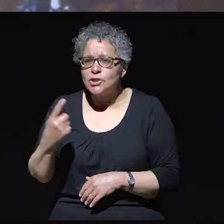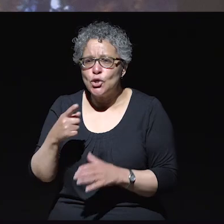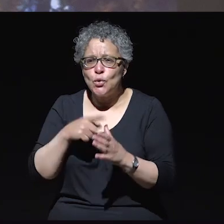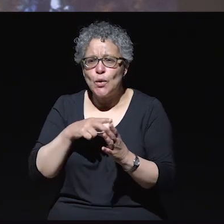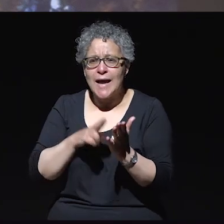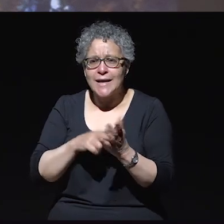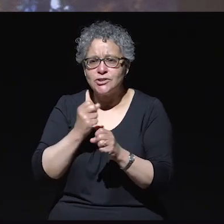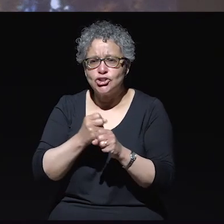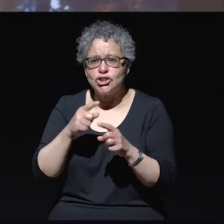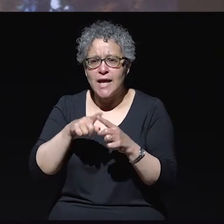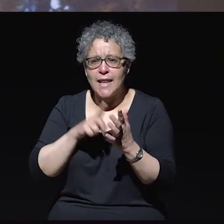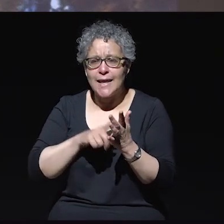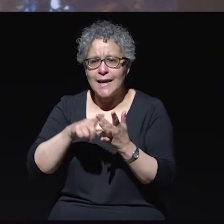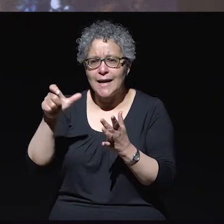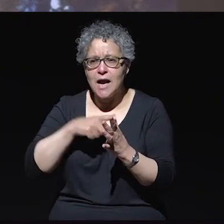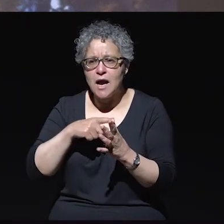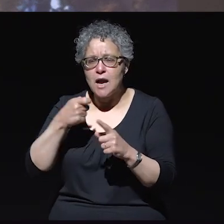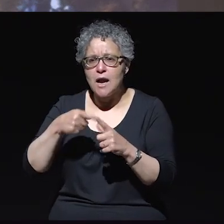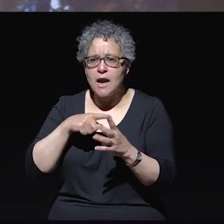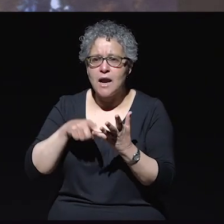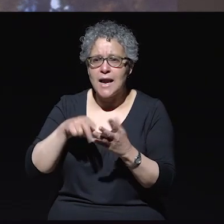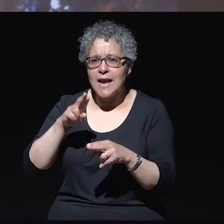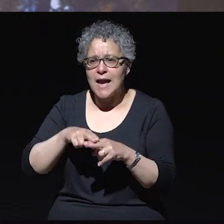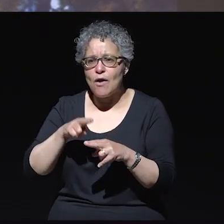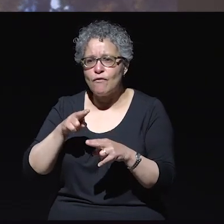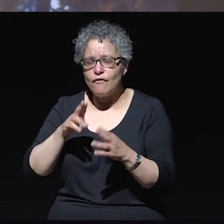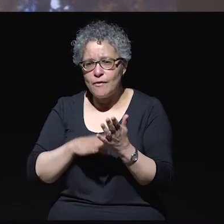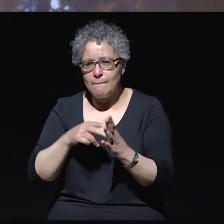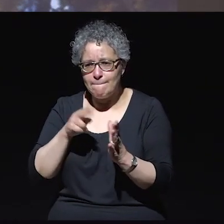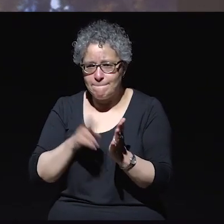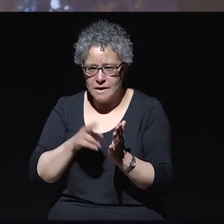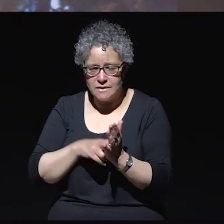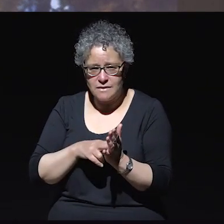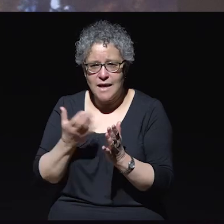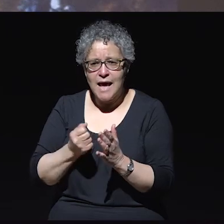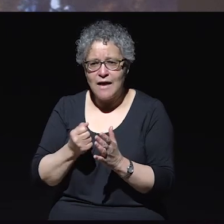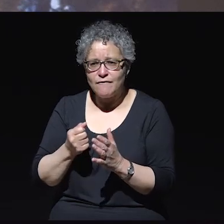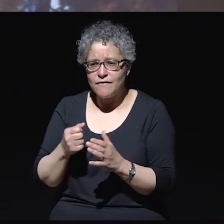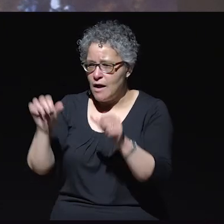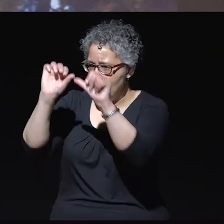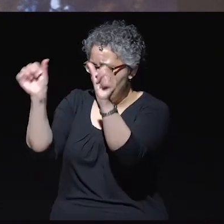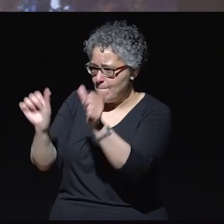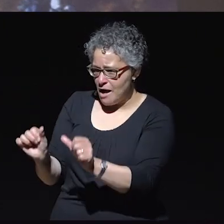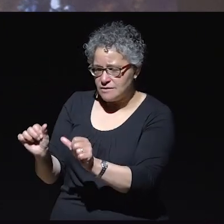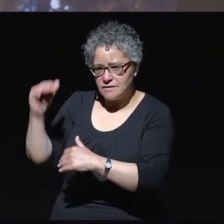Here we have Joshua Reynolds in Van Dyck dress. He has a bust of Michelangelo, the divine Michelangelo in the background,